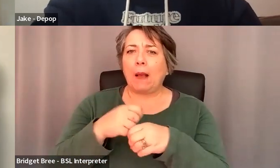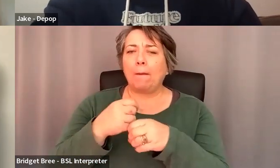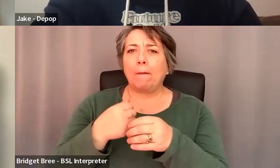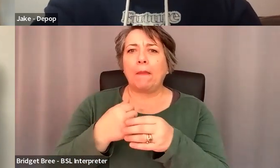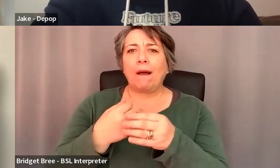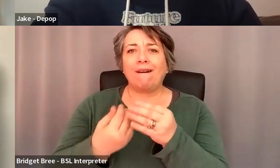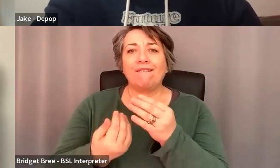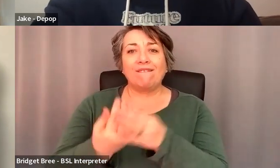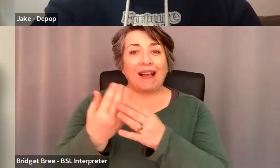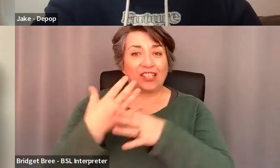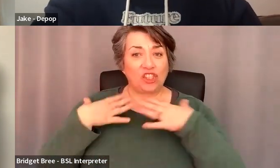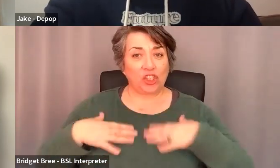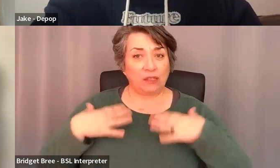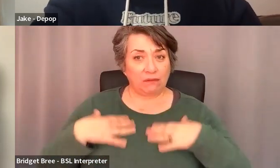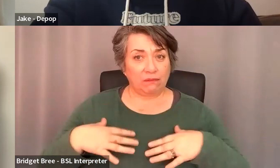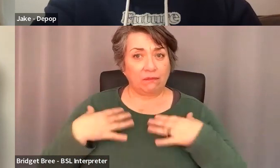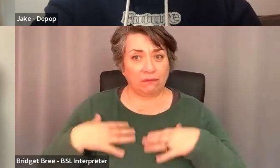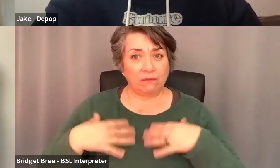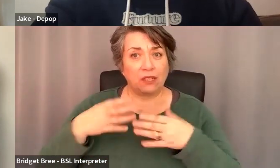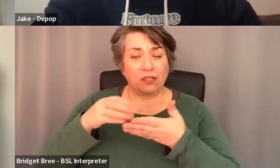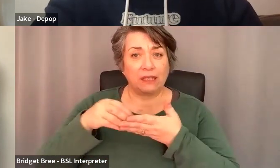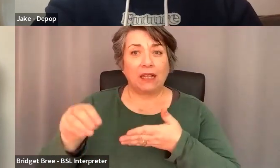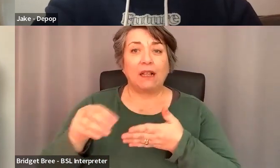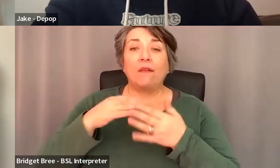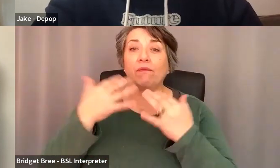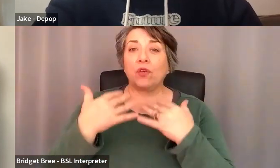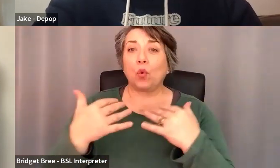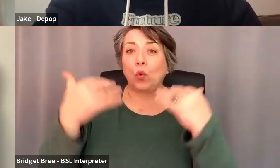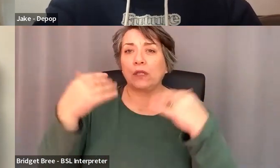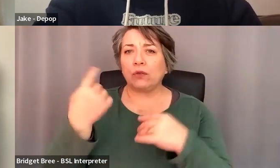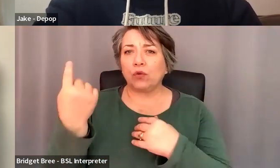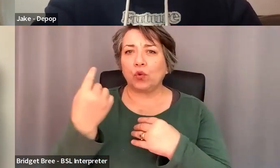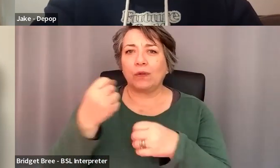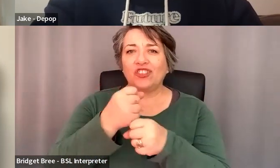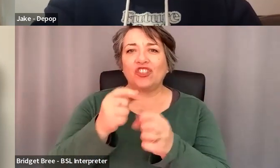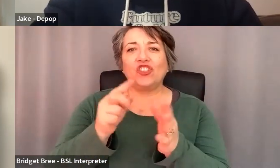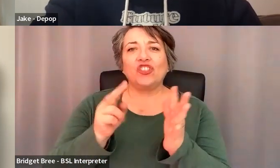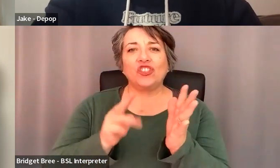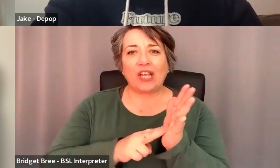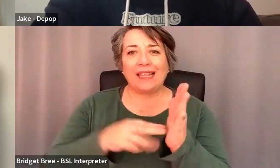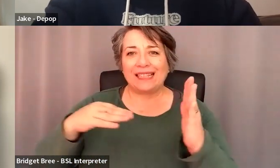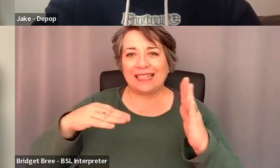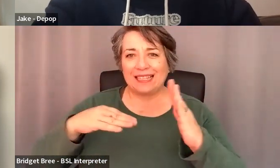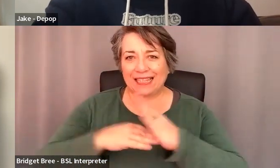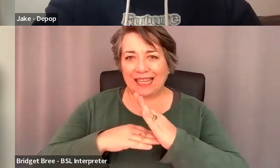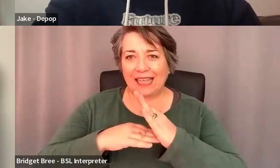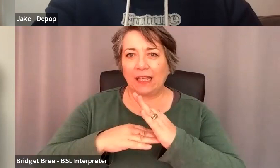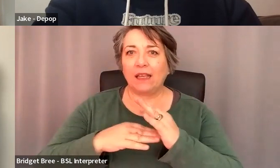Our main advocates an audience, a Gen. Z. And they use the app to pursue entrepreneurship. I'm really expressed themselves through their products, people use the app in different